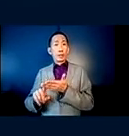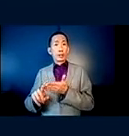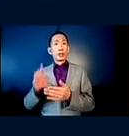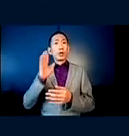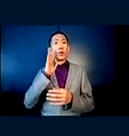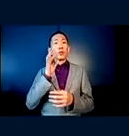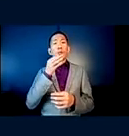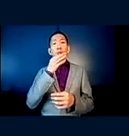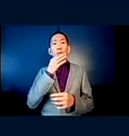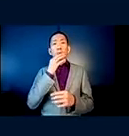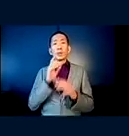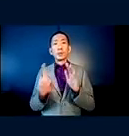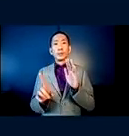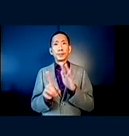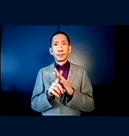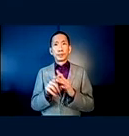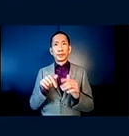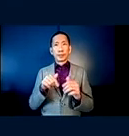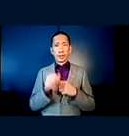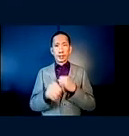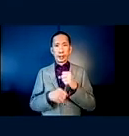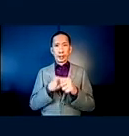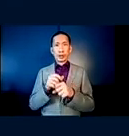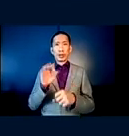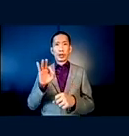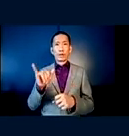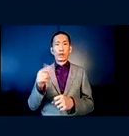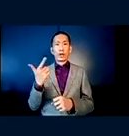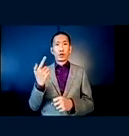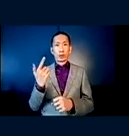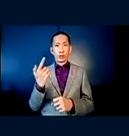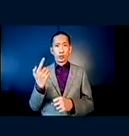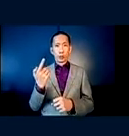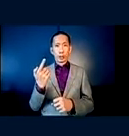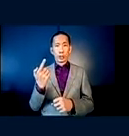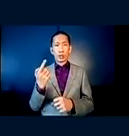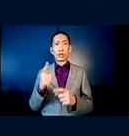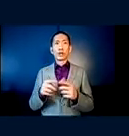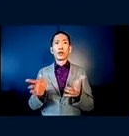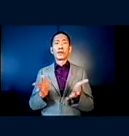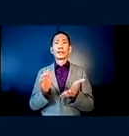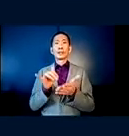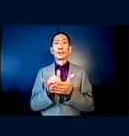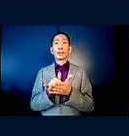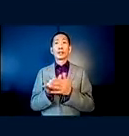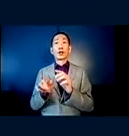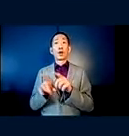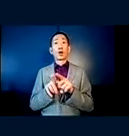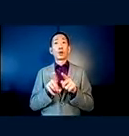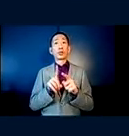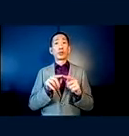PHASE OF RESEARCH WILL BE COMING ALONG IN THIS COMING YEAR IN